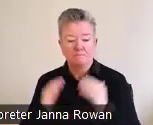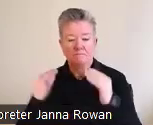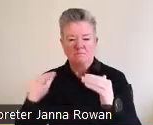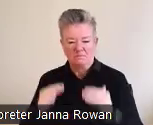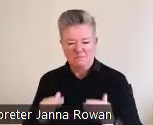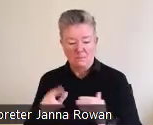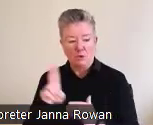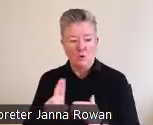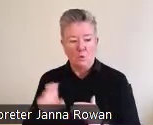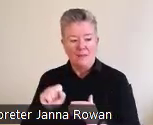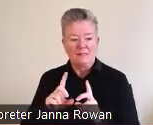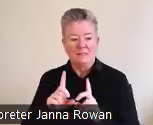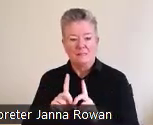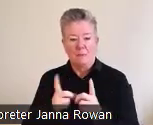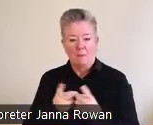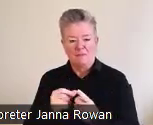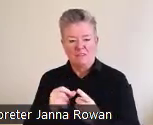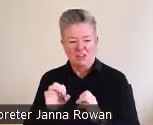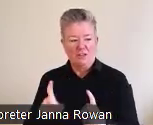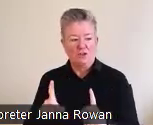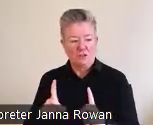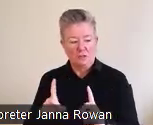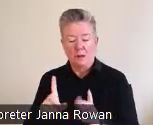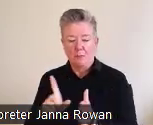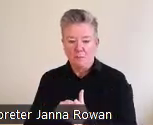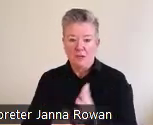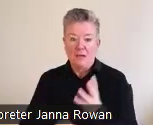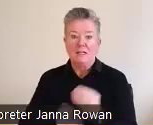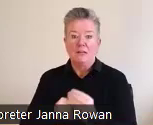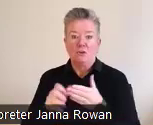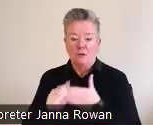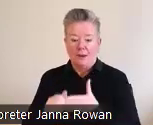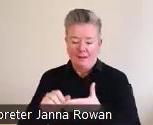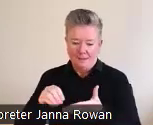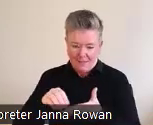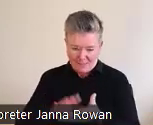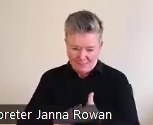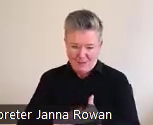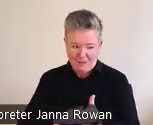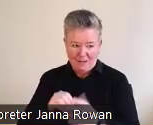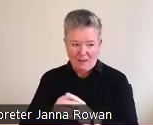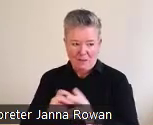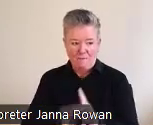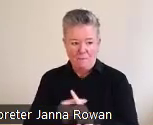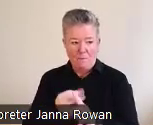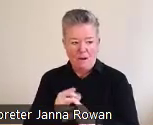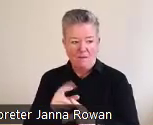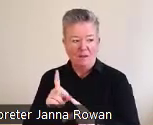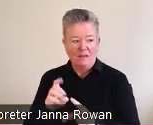of Education published an additional guidance document in the form of a Dear Colleague Letter